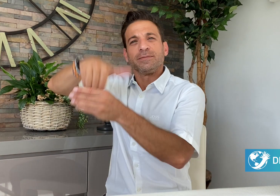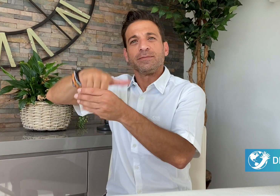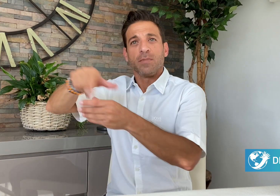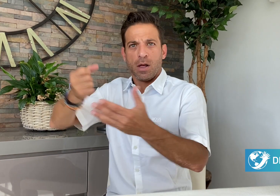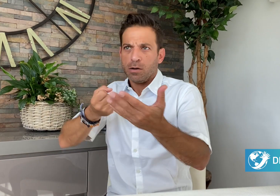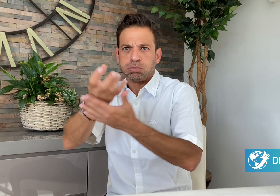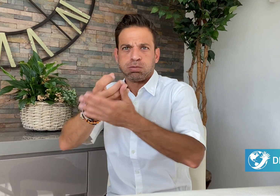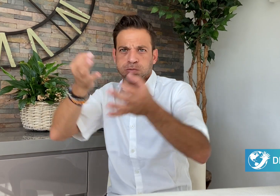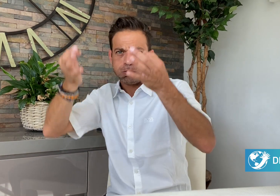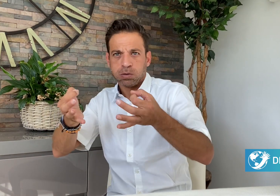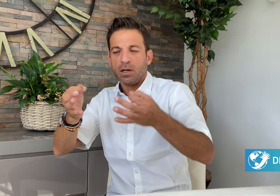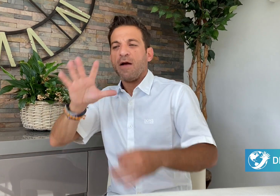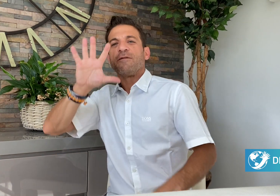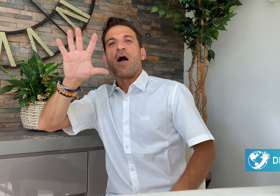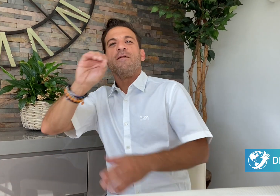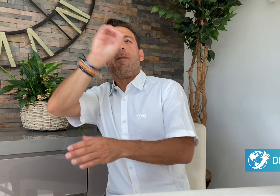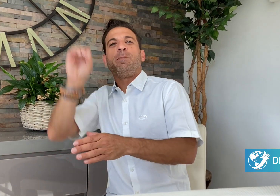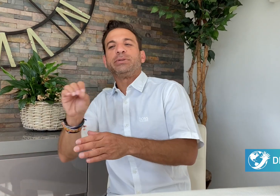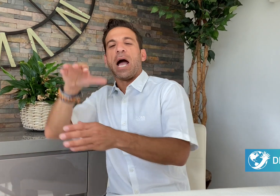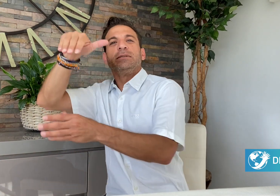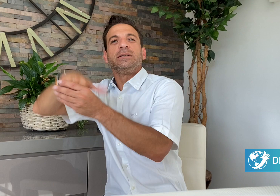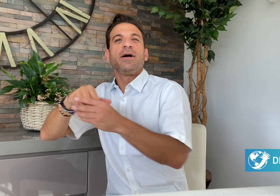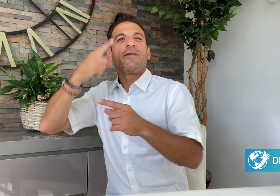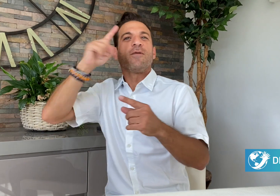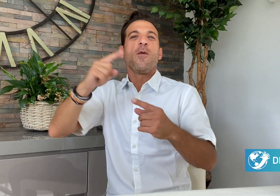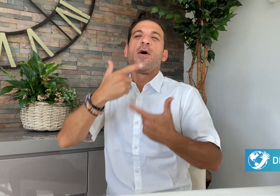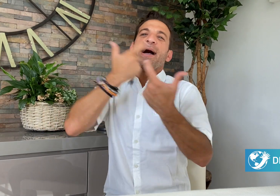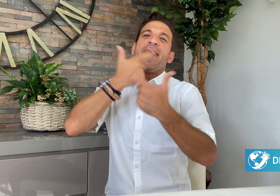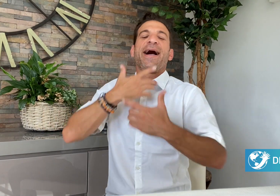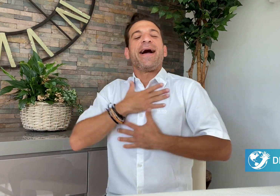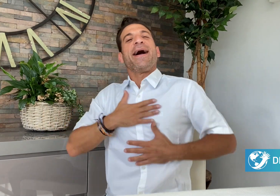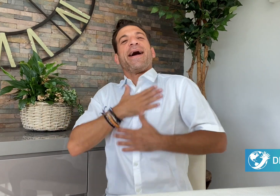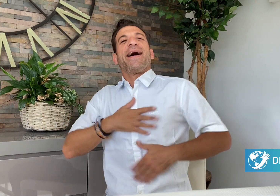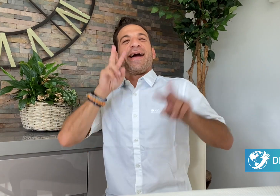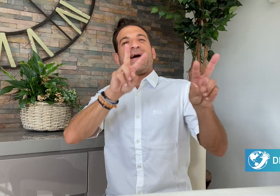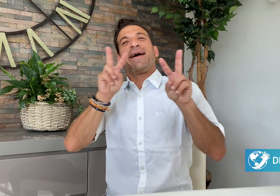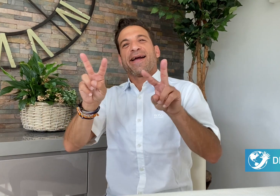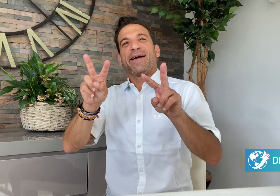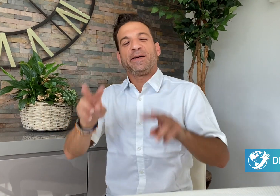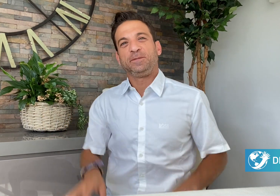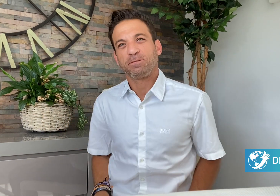content is news and 5% is for entertainment.